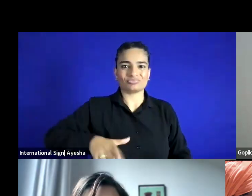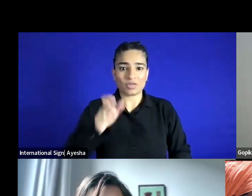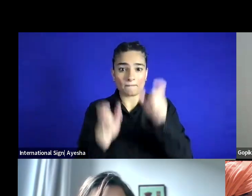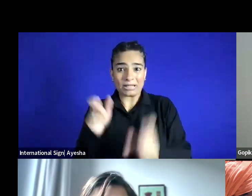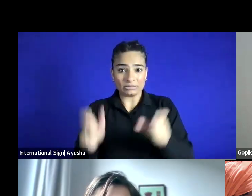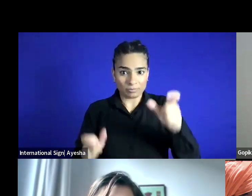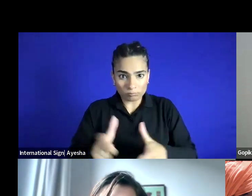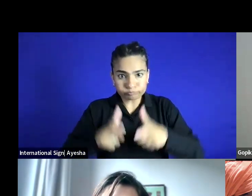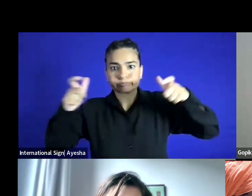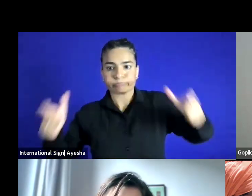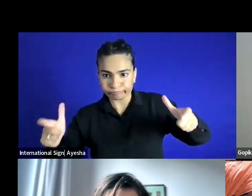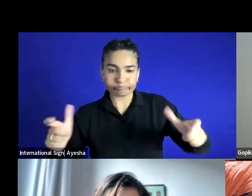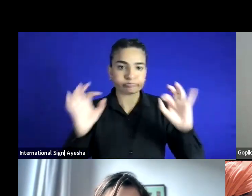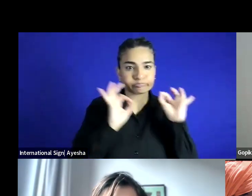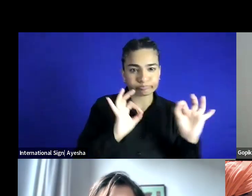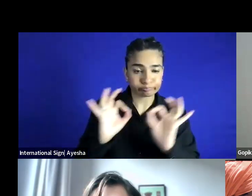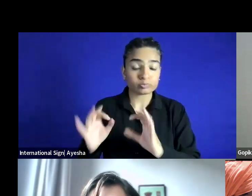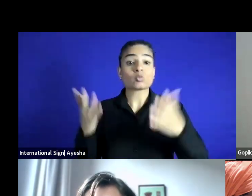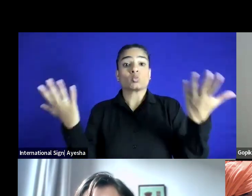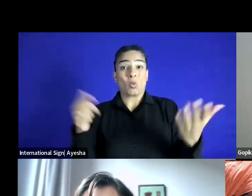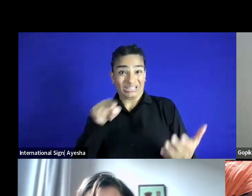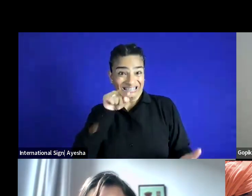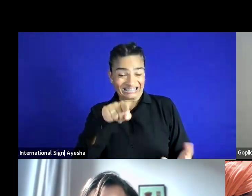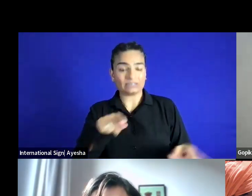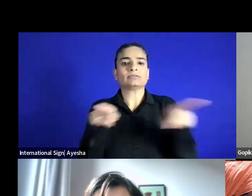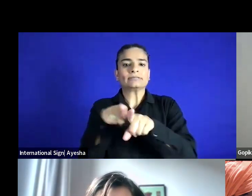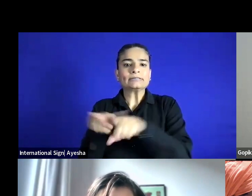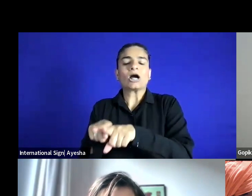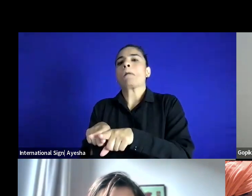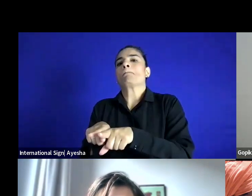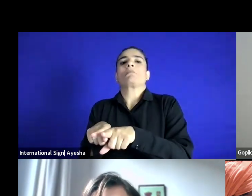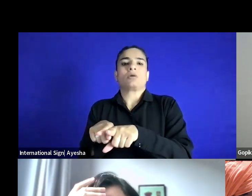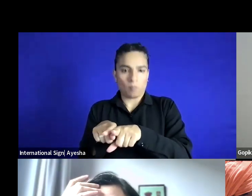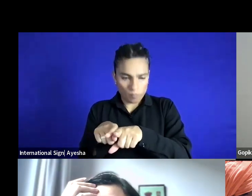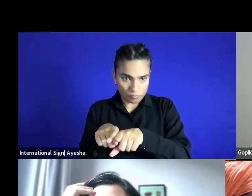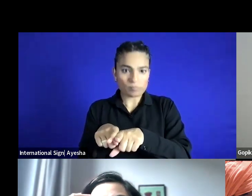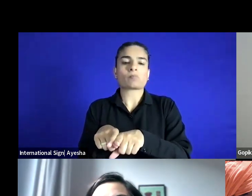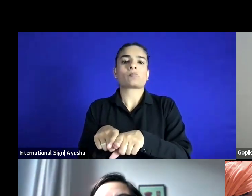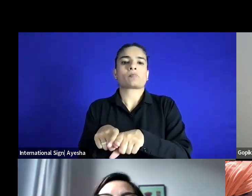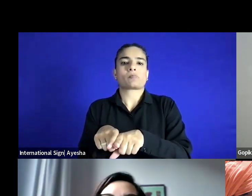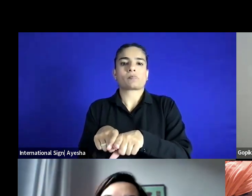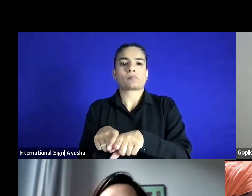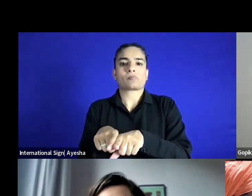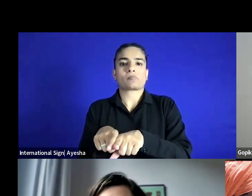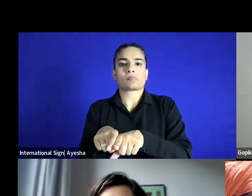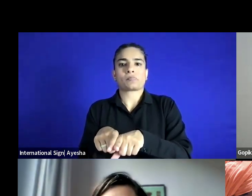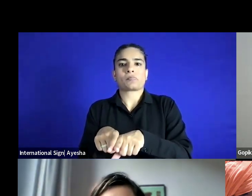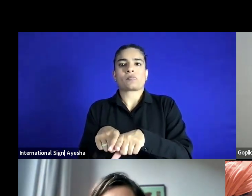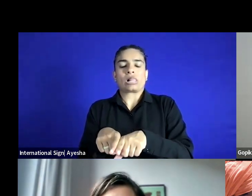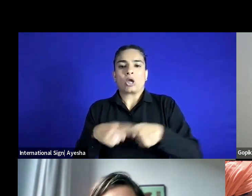that also, made added quite a bit to the work that we are so excited to be able to do,